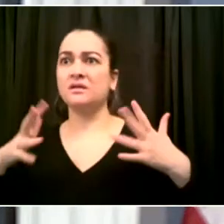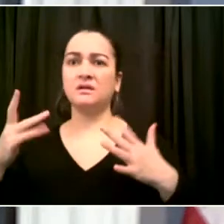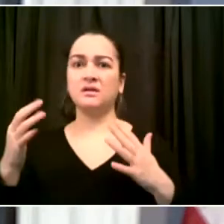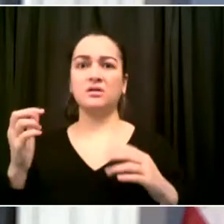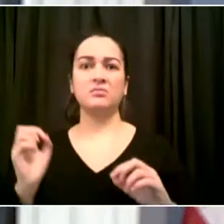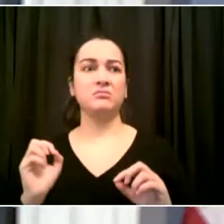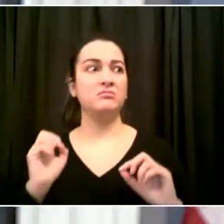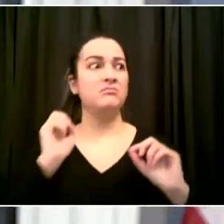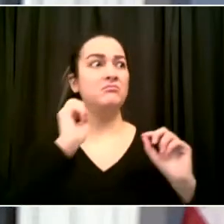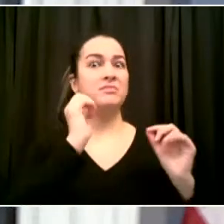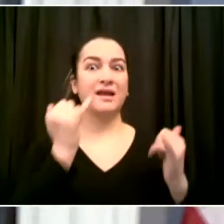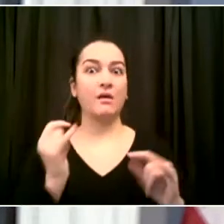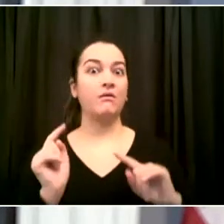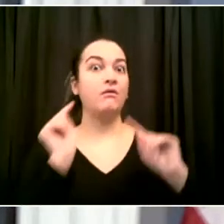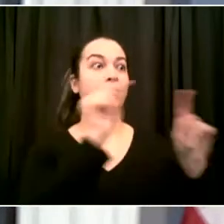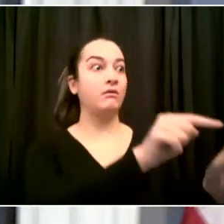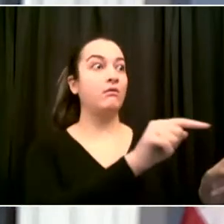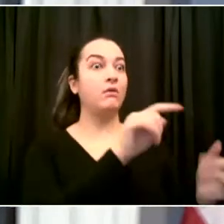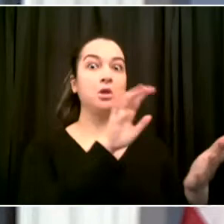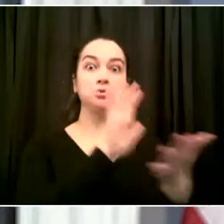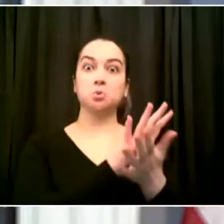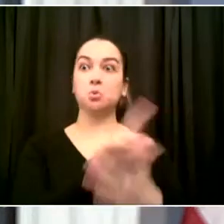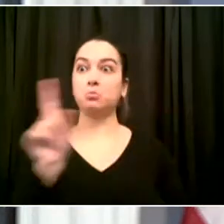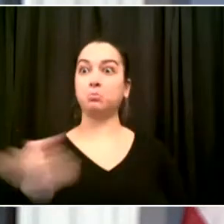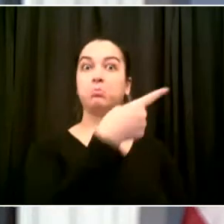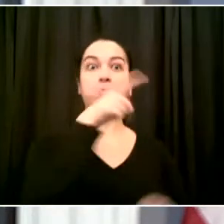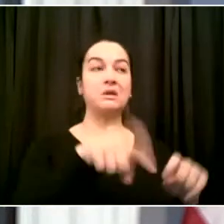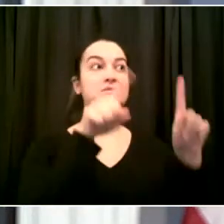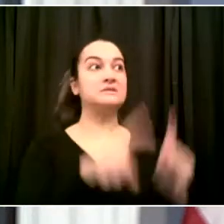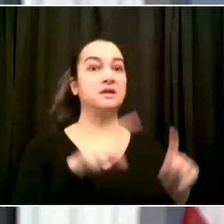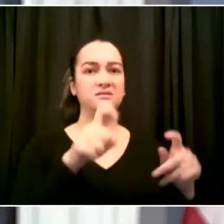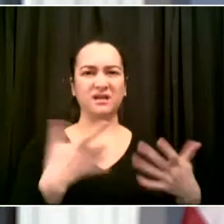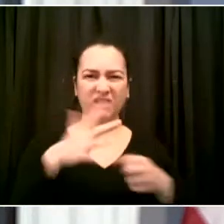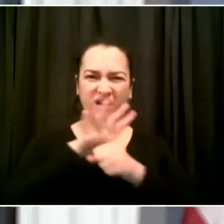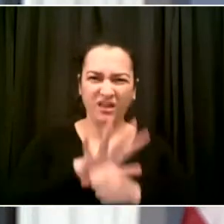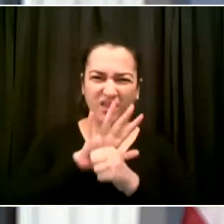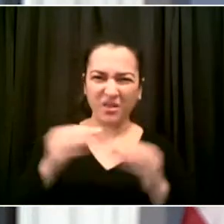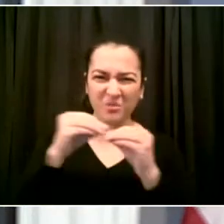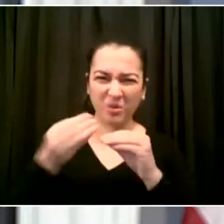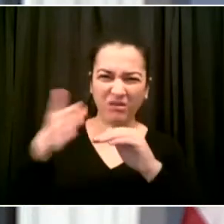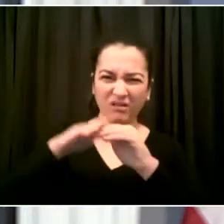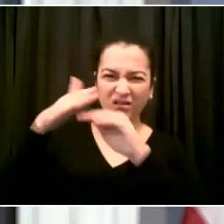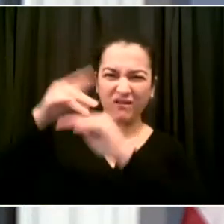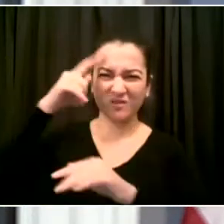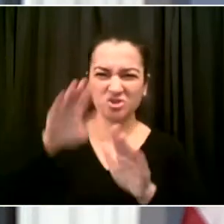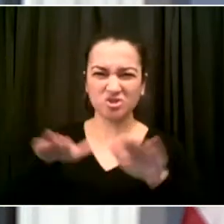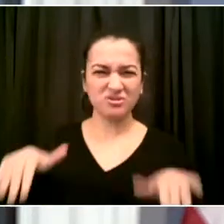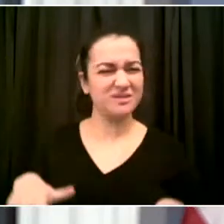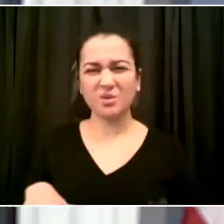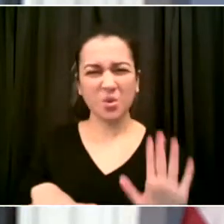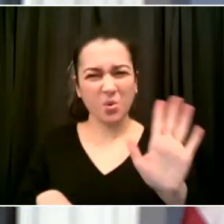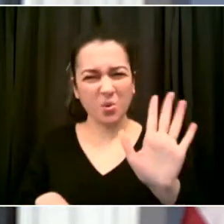HAVE TO TEST STUDENTS IN PERSON AND NOT STUDENTS REMOTE IT JUST MAKES NO SENSNSN E IIA